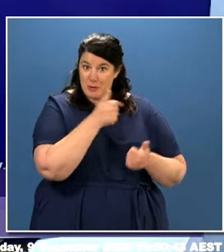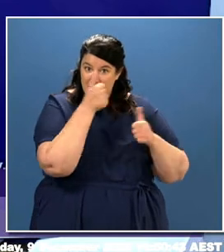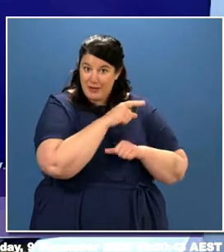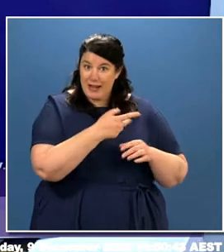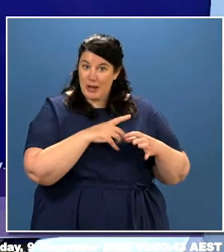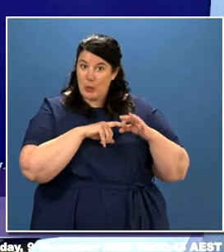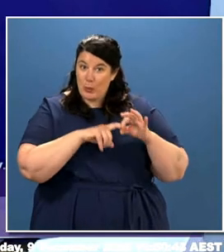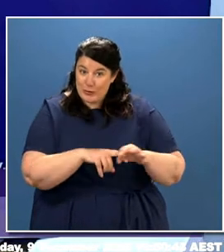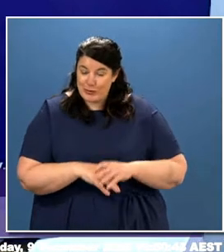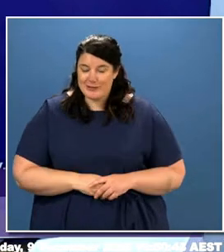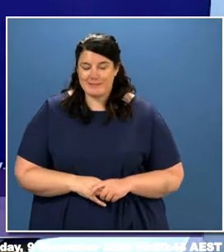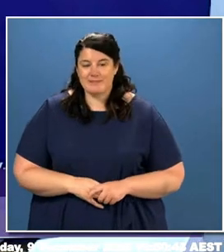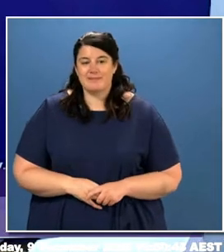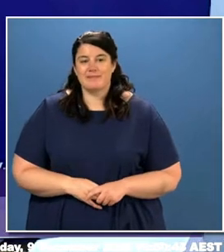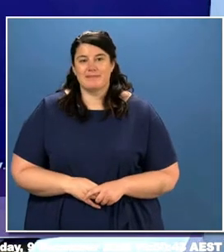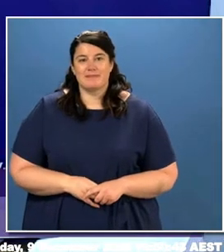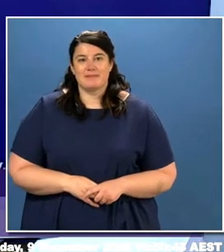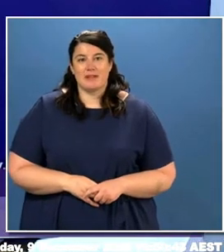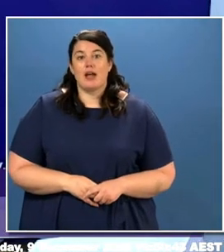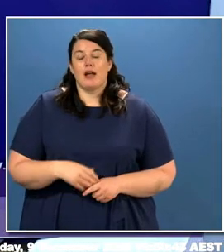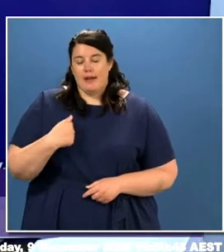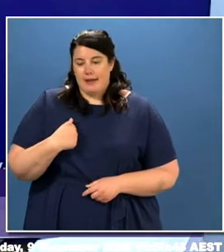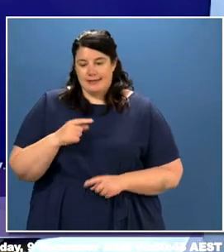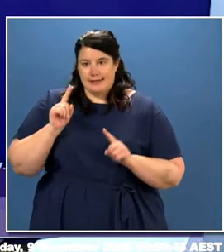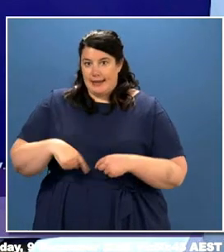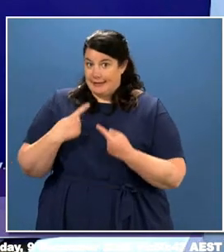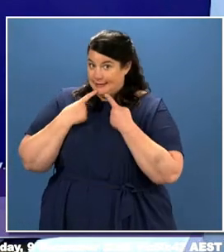Yes, I should probably start with disclosures.